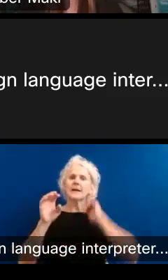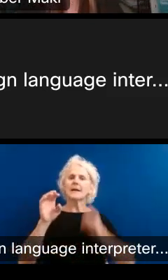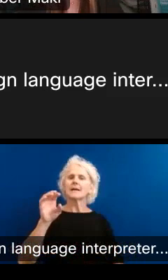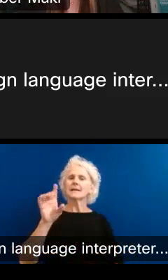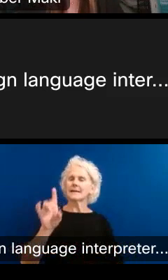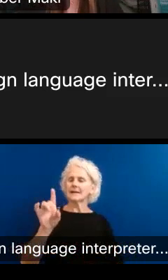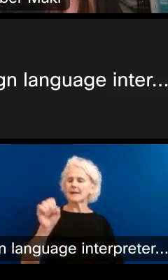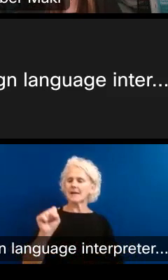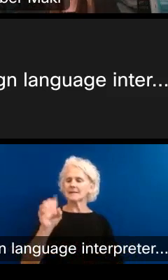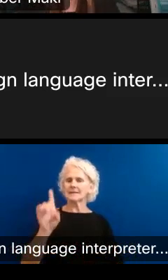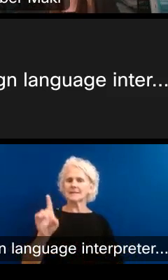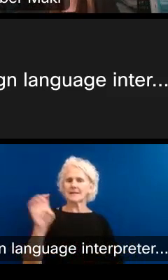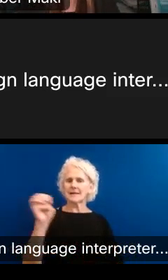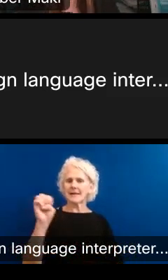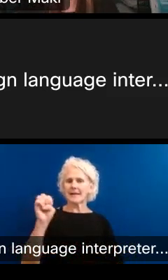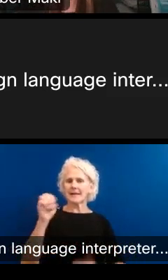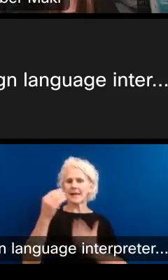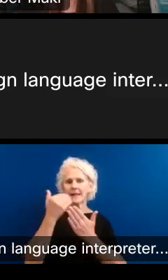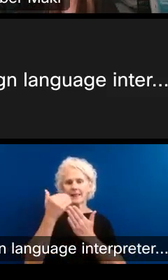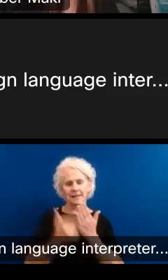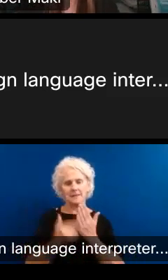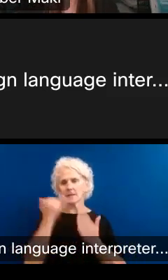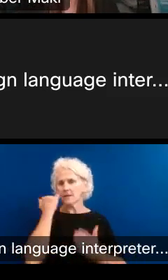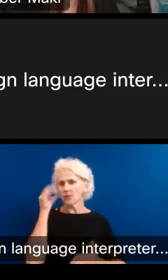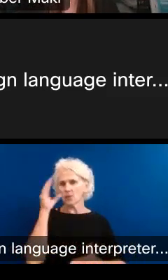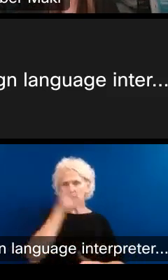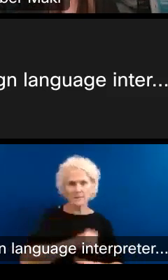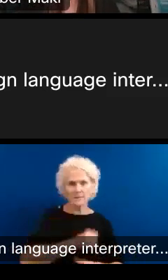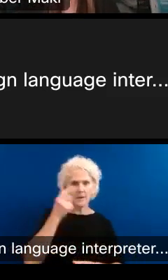regularly. If you've missed something you can check it out in the archive,